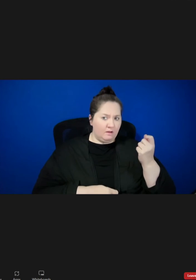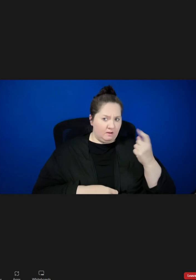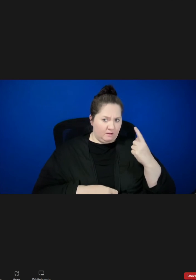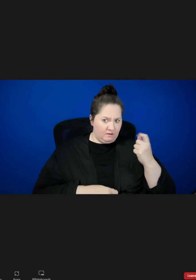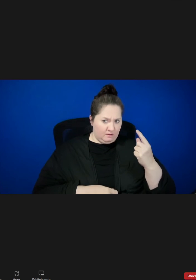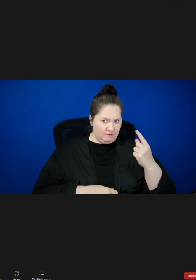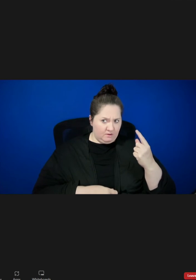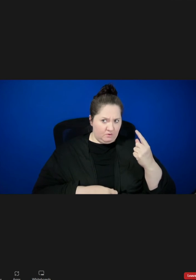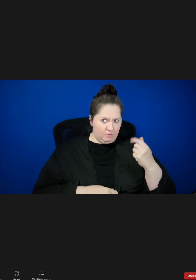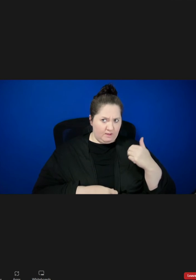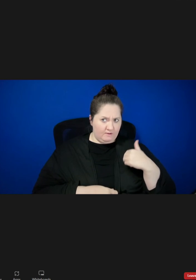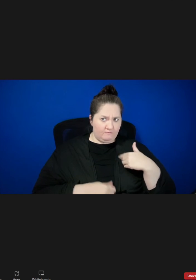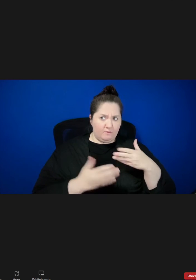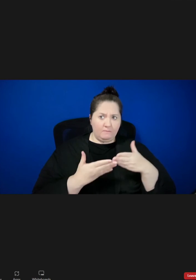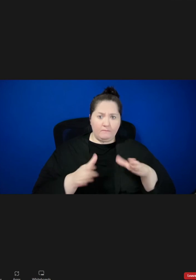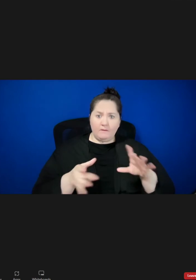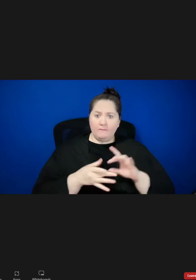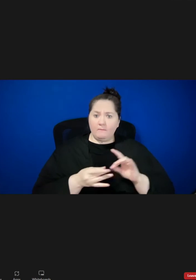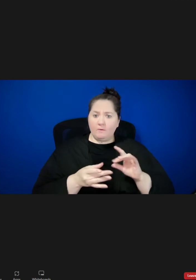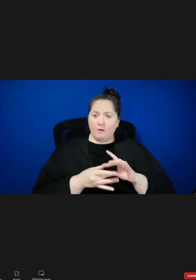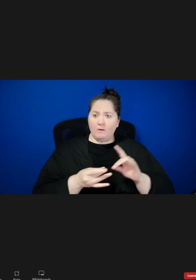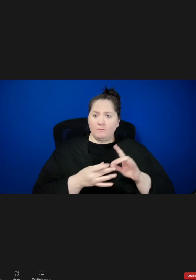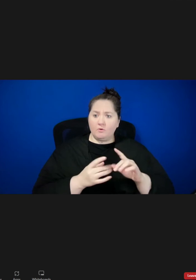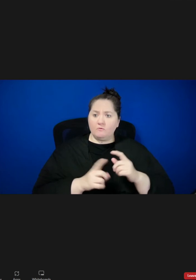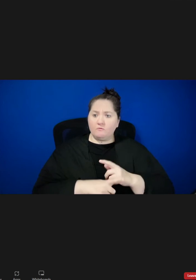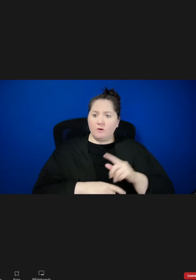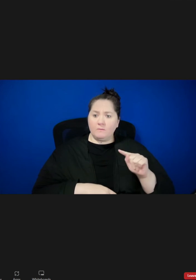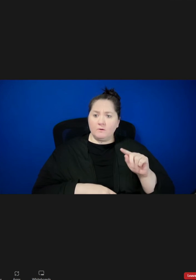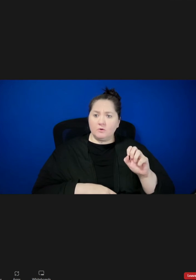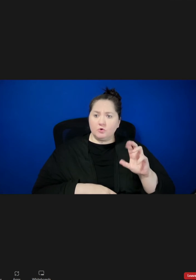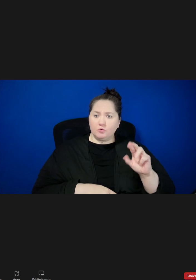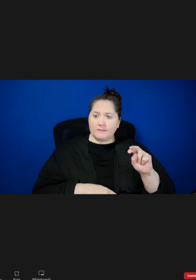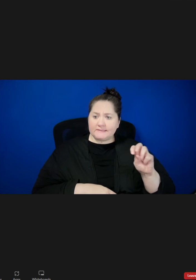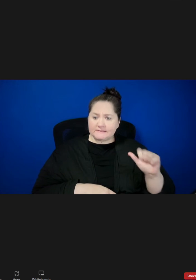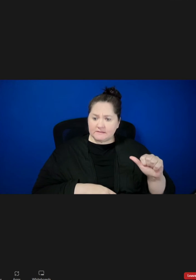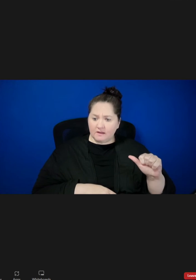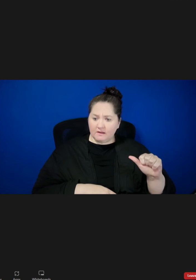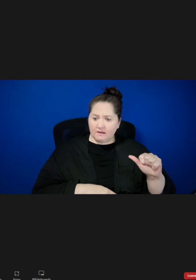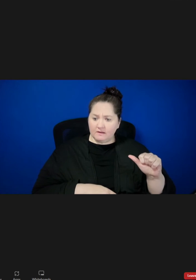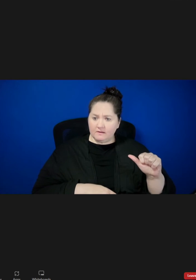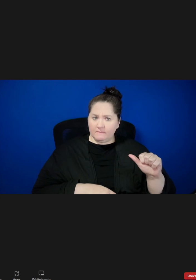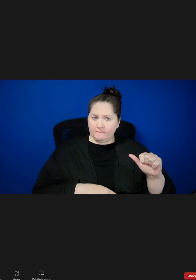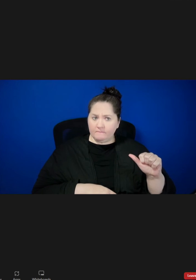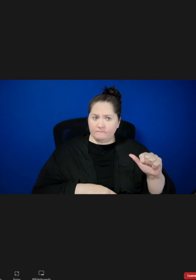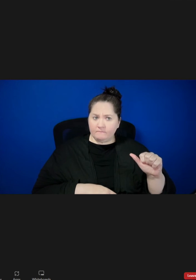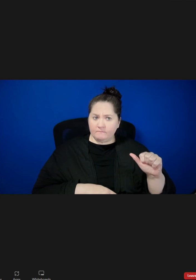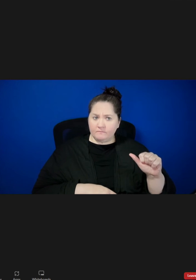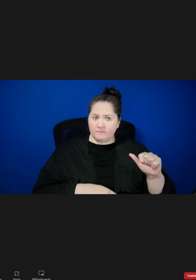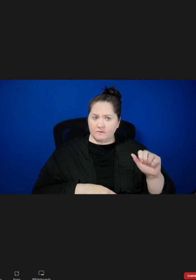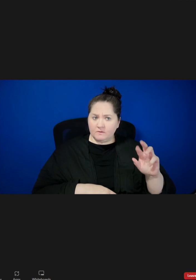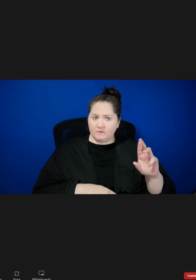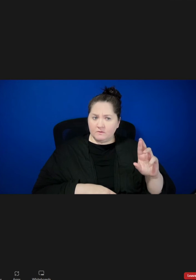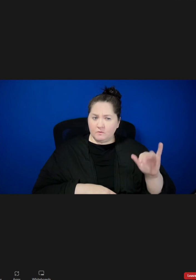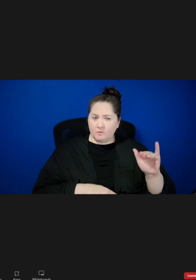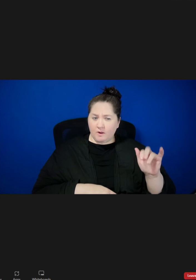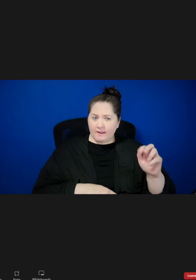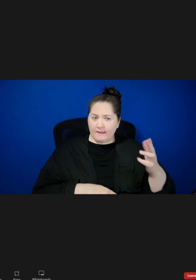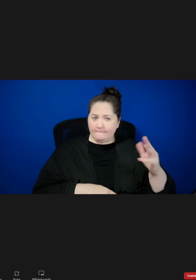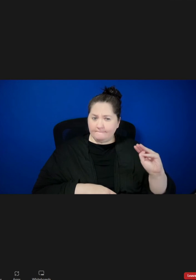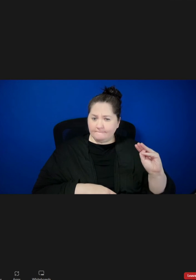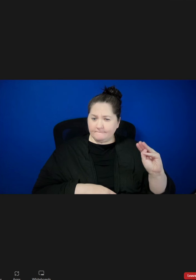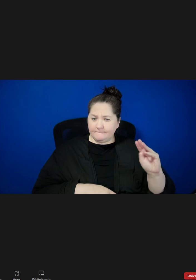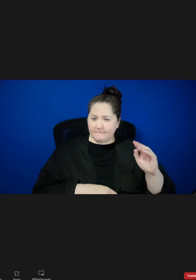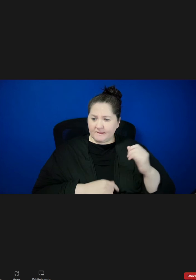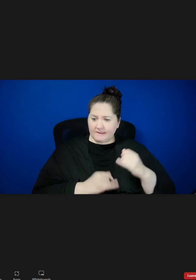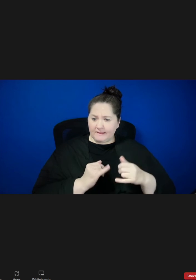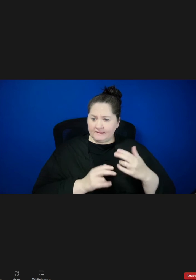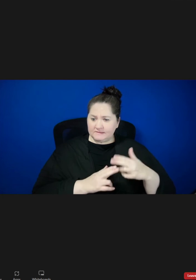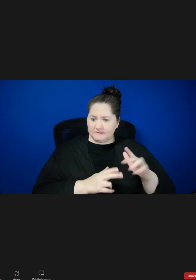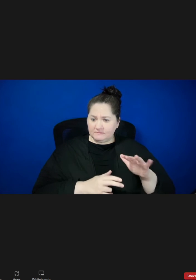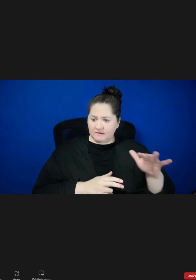to have a public comment from Theresa Wrangham. Theresa, are you on the line?